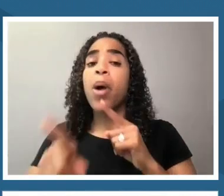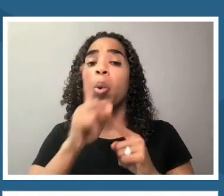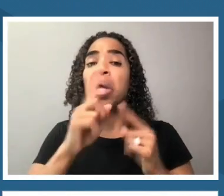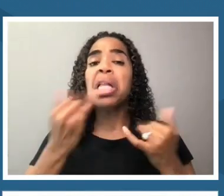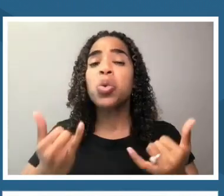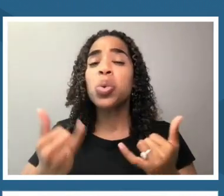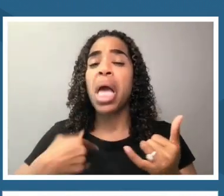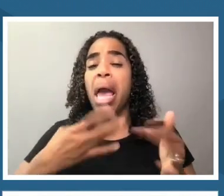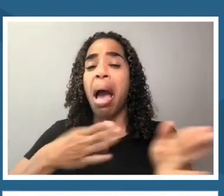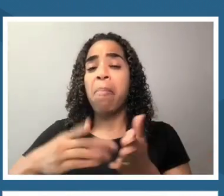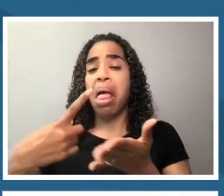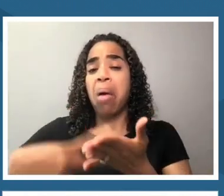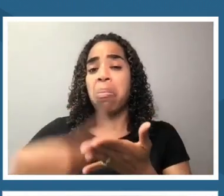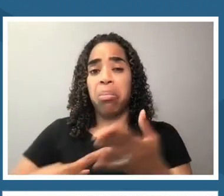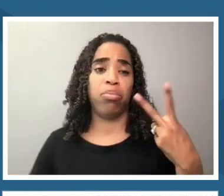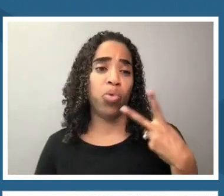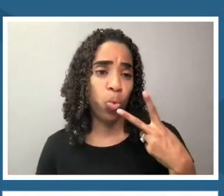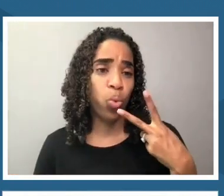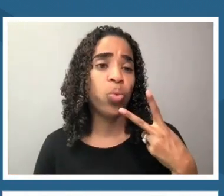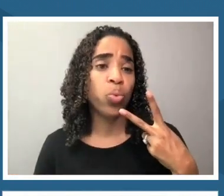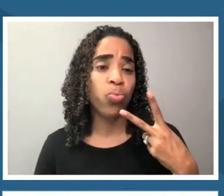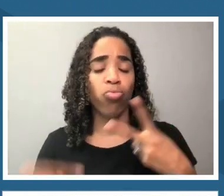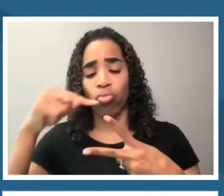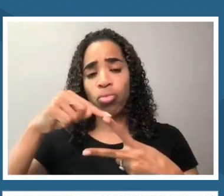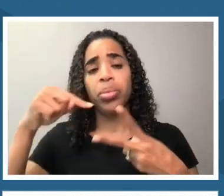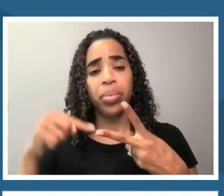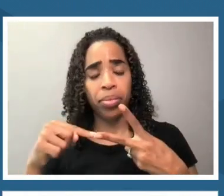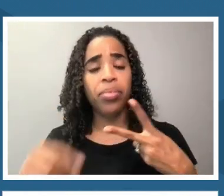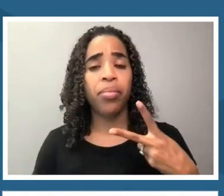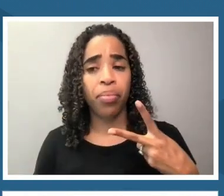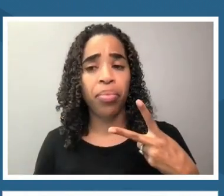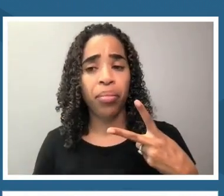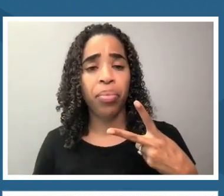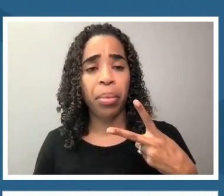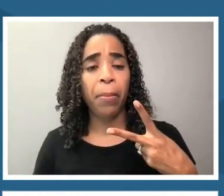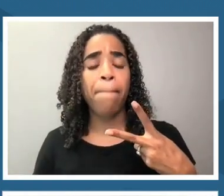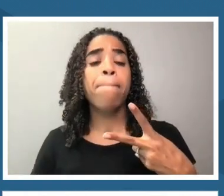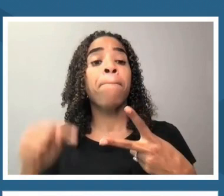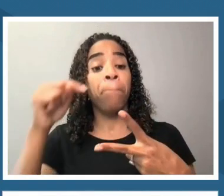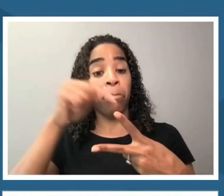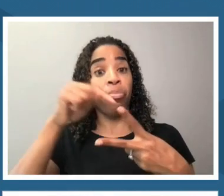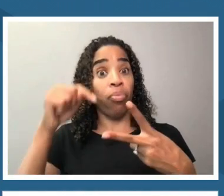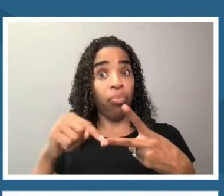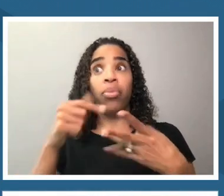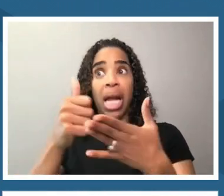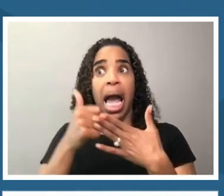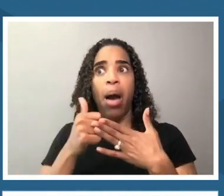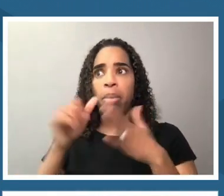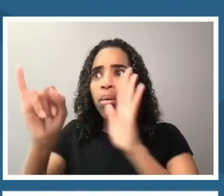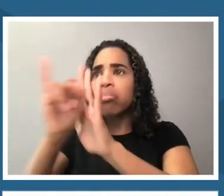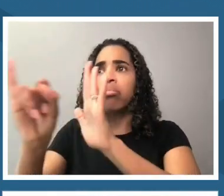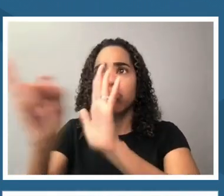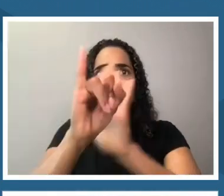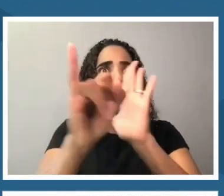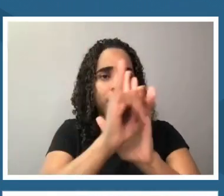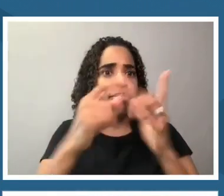the main two methods that we have uh that so far have been the most uh successful ones